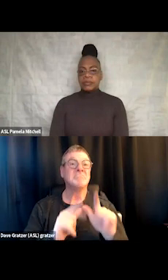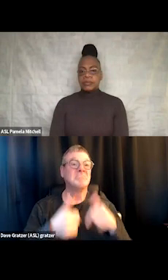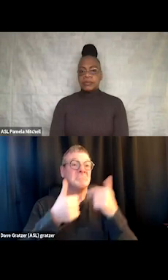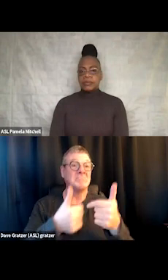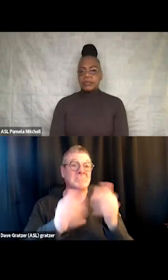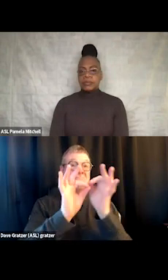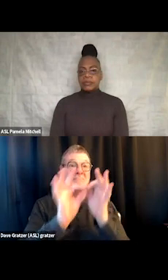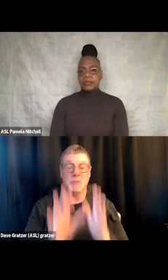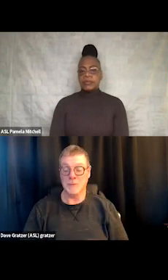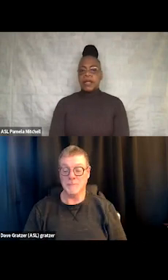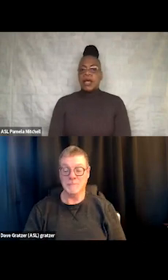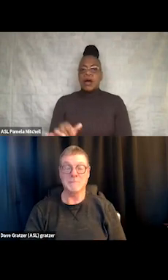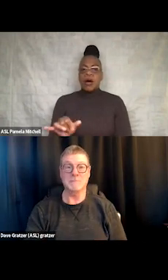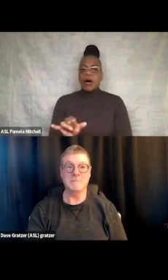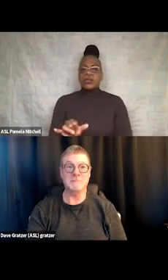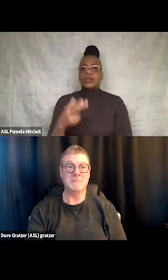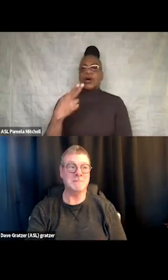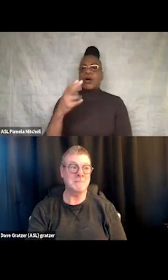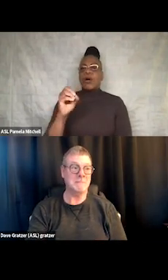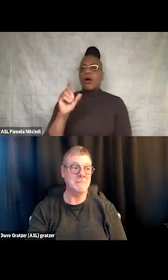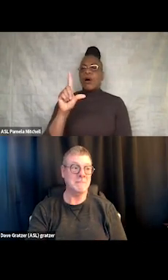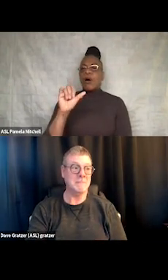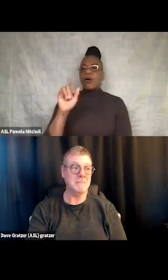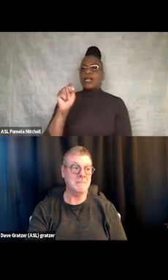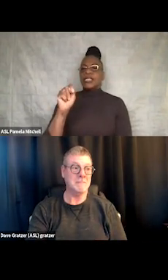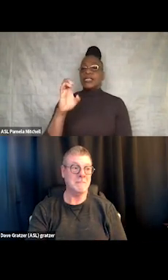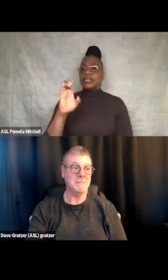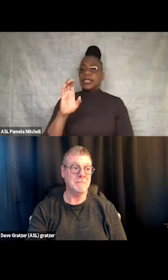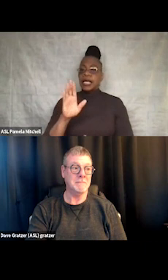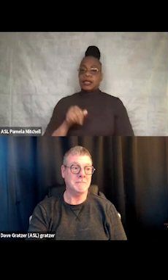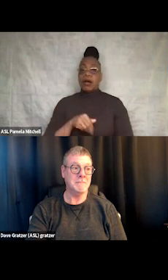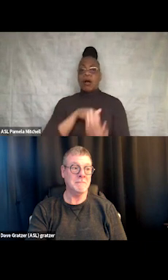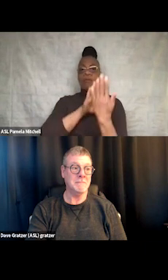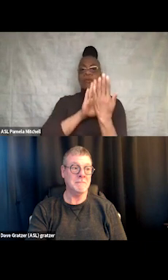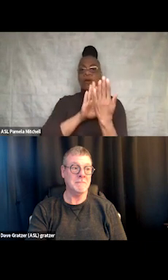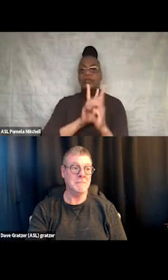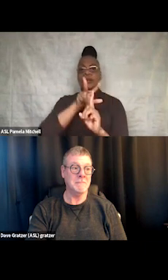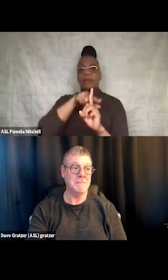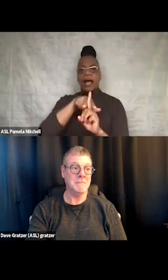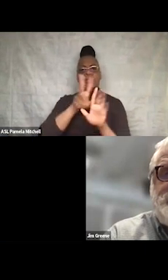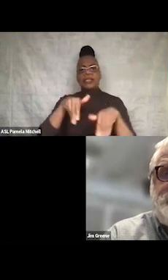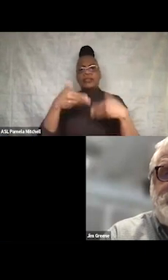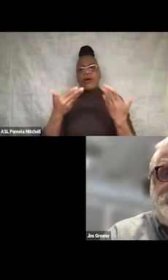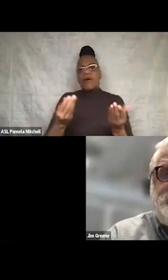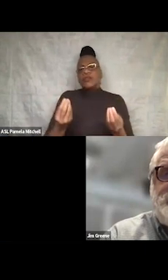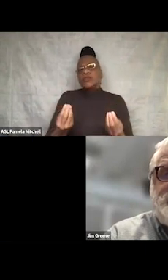there's a very holistic approach that is applied, which offers so many beautiful benefits,